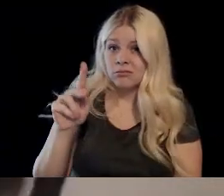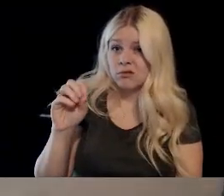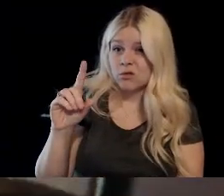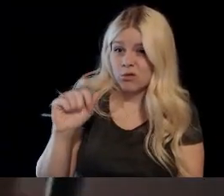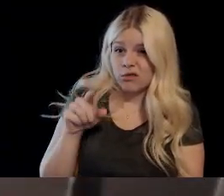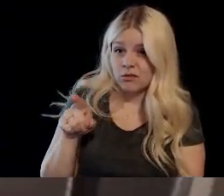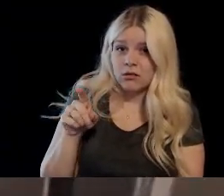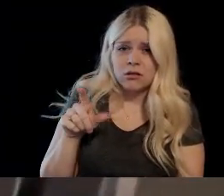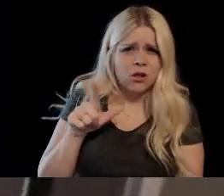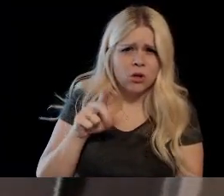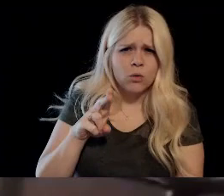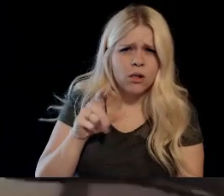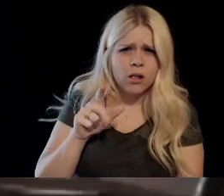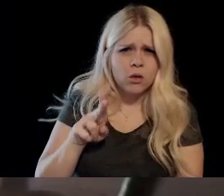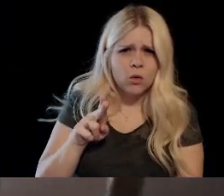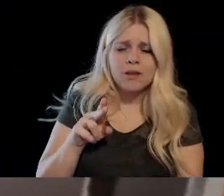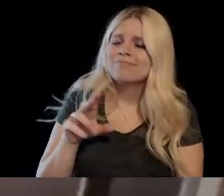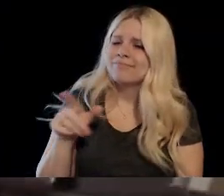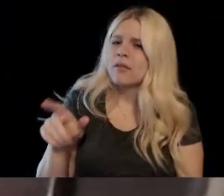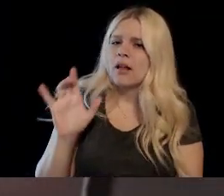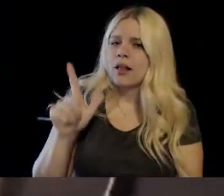Erica: Wow. Boy, if they're not side-by-side...